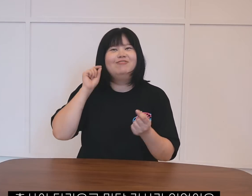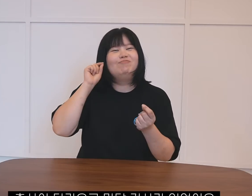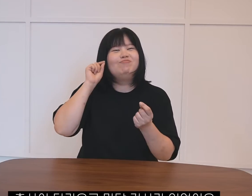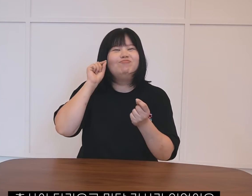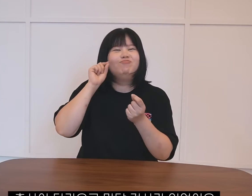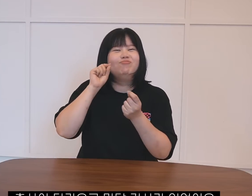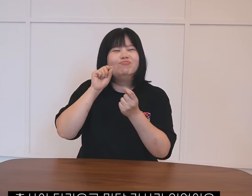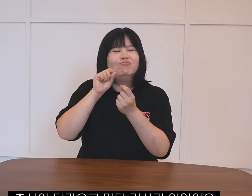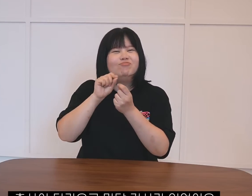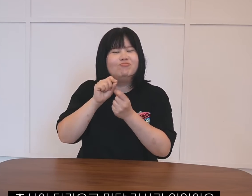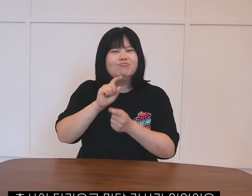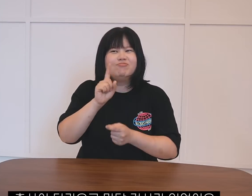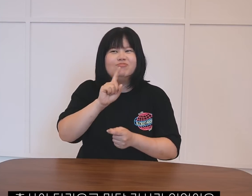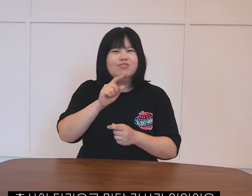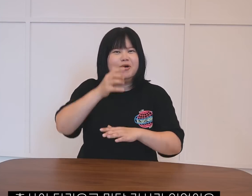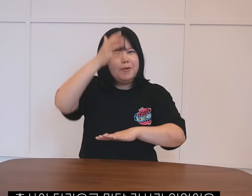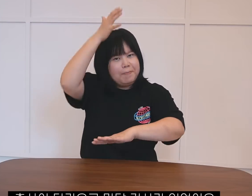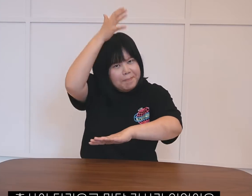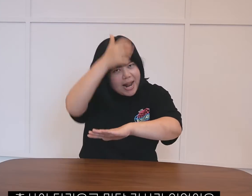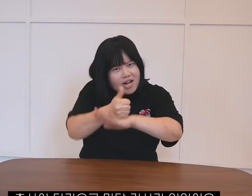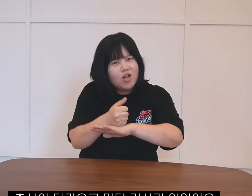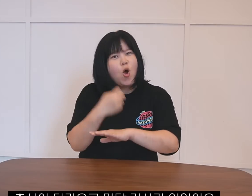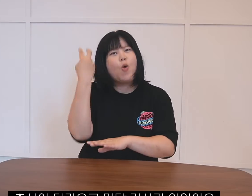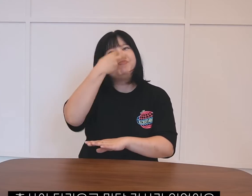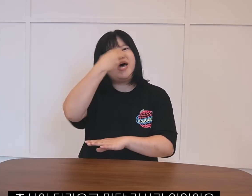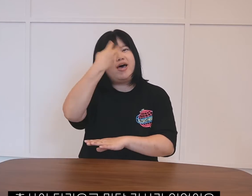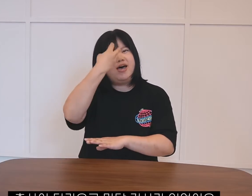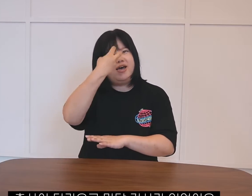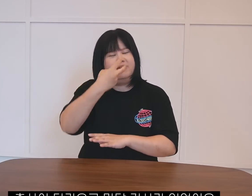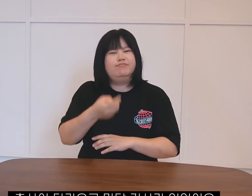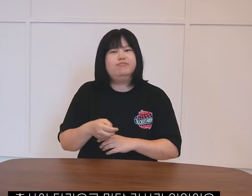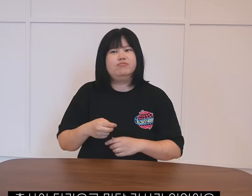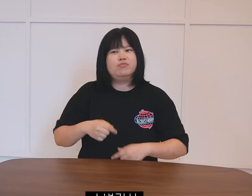The birth was approaching and there was a test in the last month.